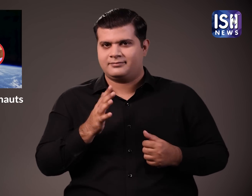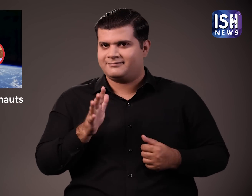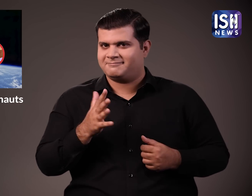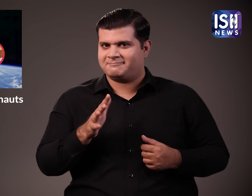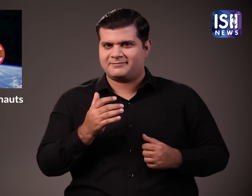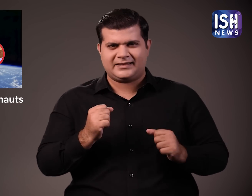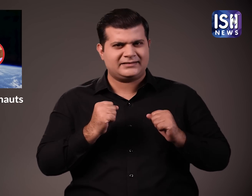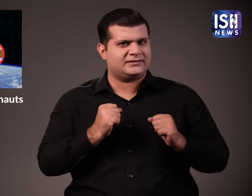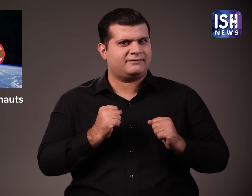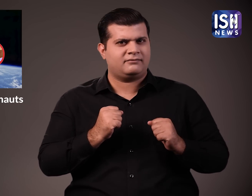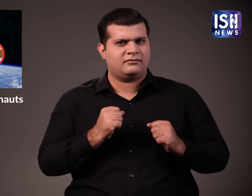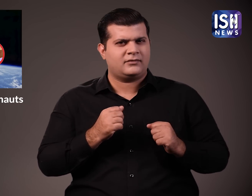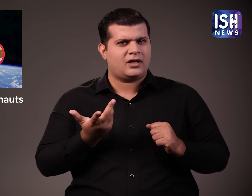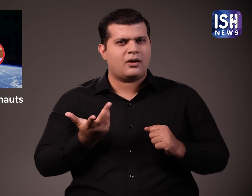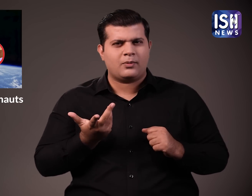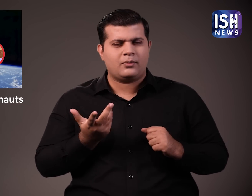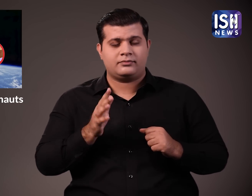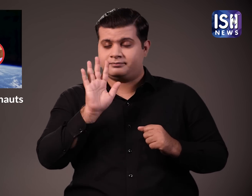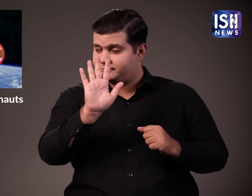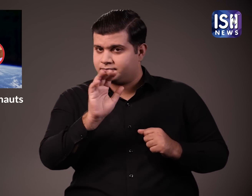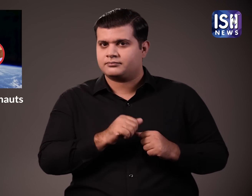No!!! It is difficult. How? Okay.